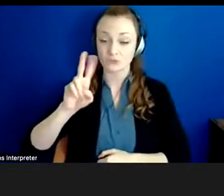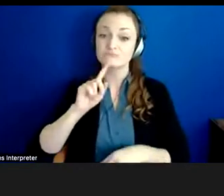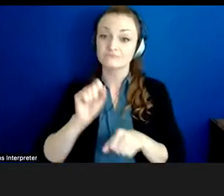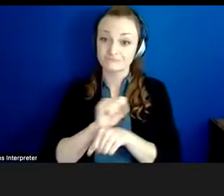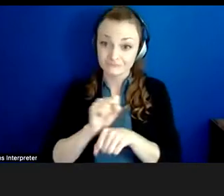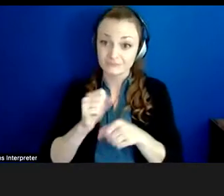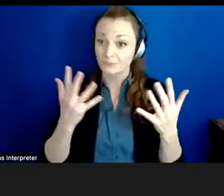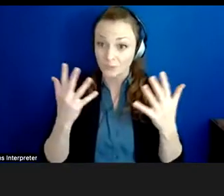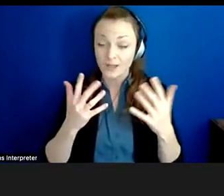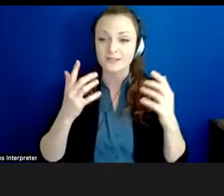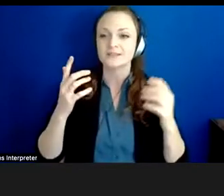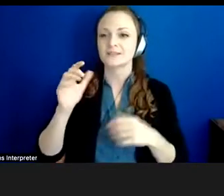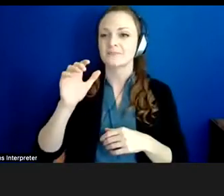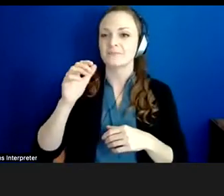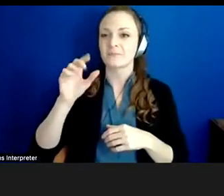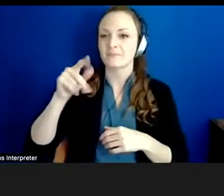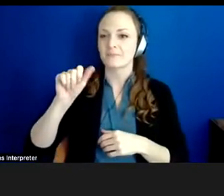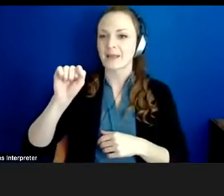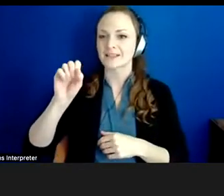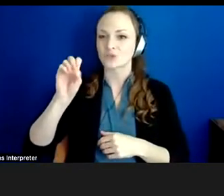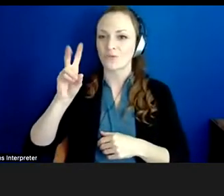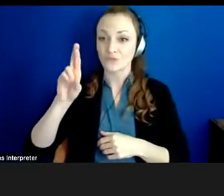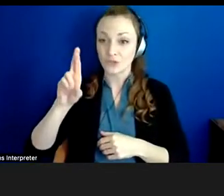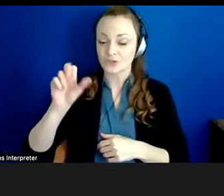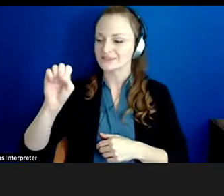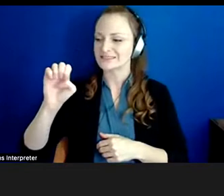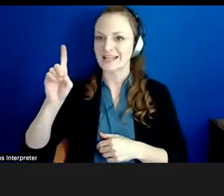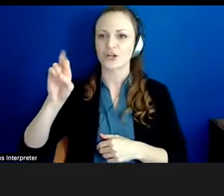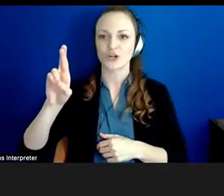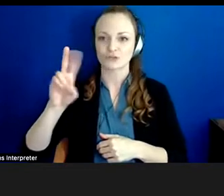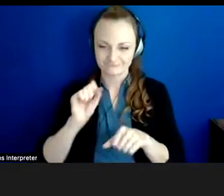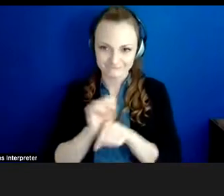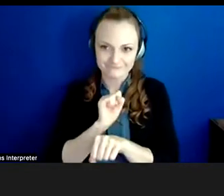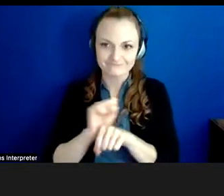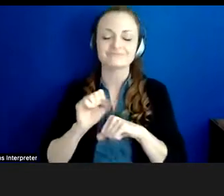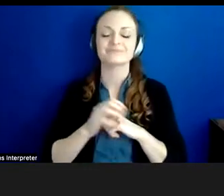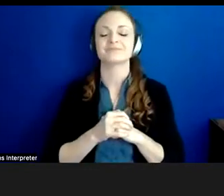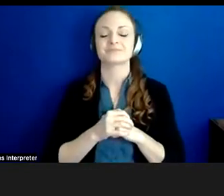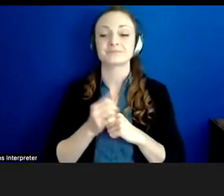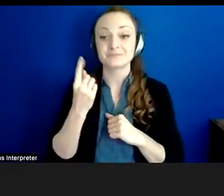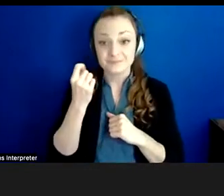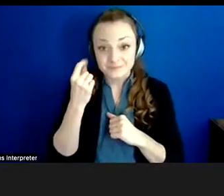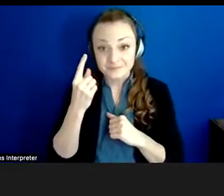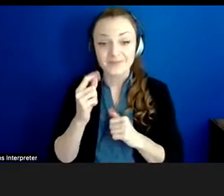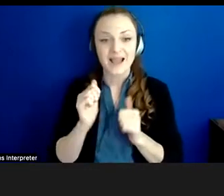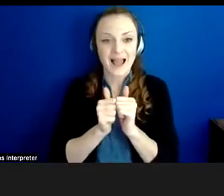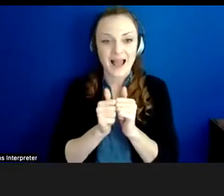19:08:44 however, the way that Passover was celebrated in Jesus's time is not the way